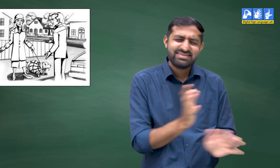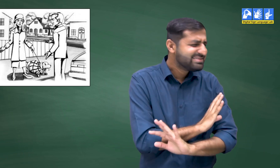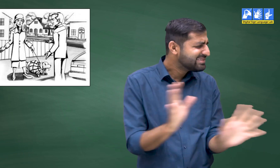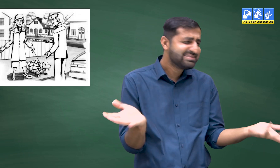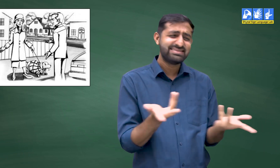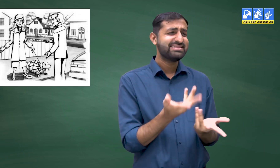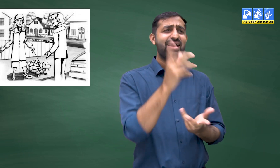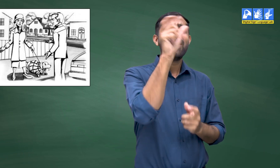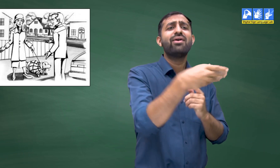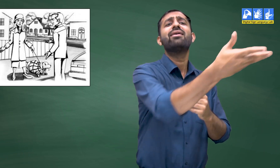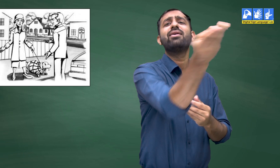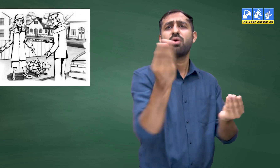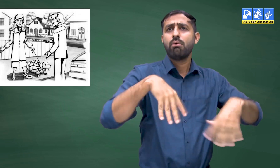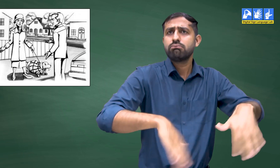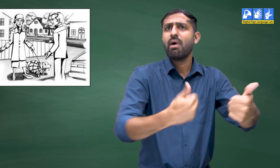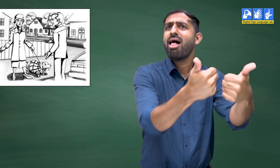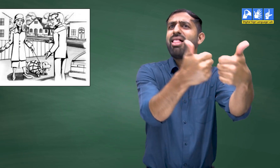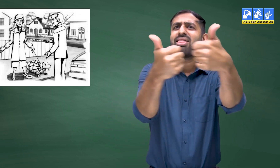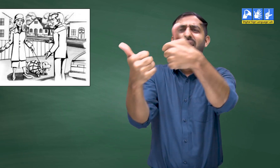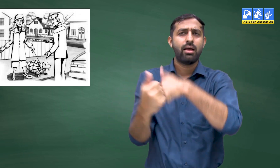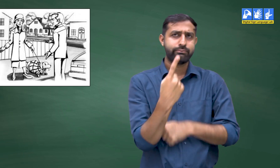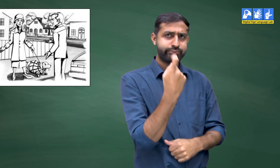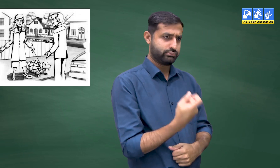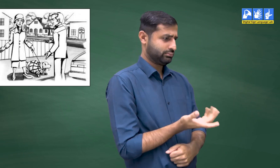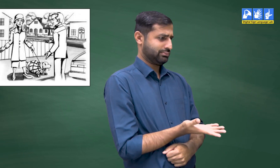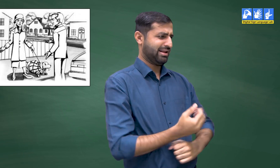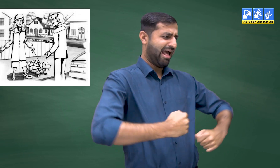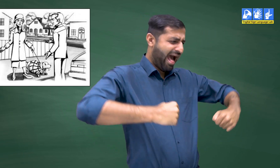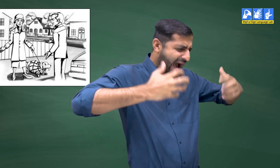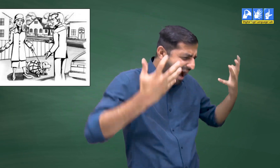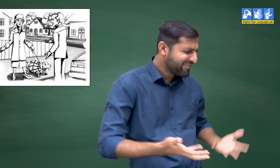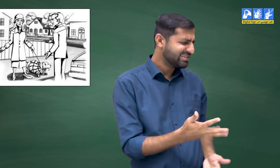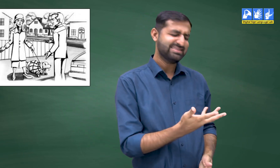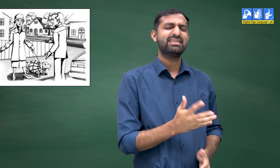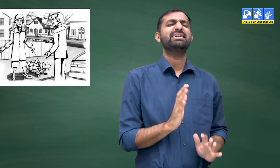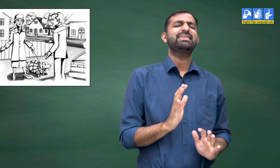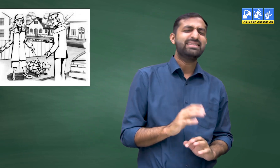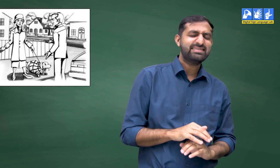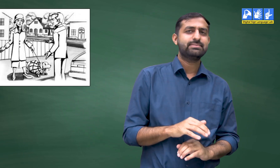Dr. Herriot was upset. He said, "the other dogs are healthy, except Tricki. He is become heavy".